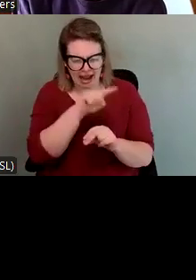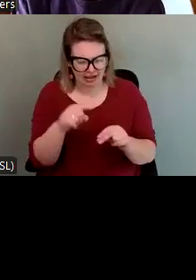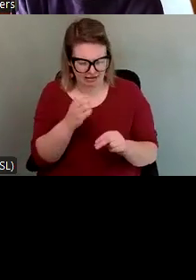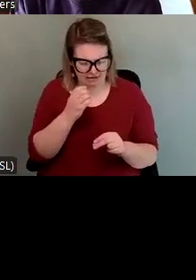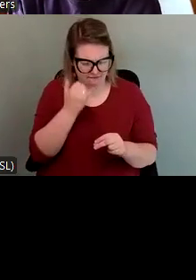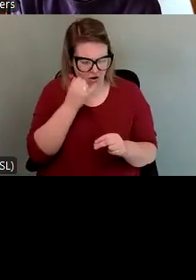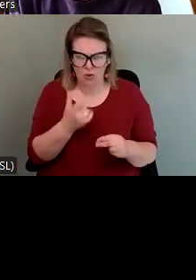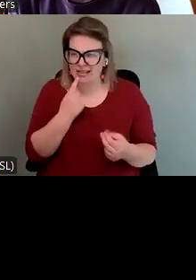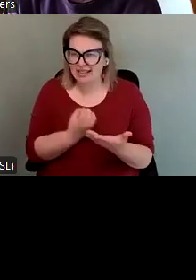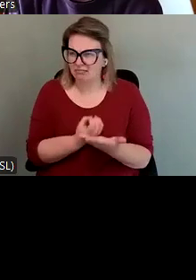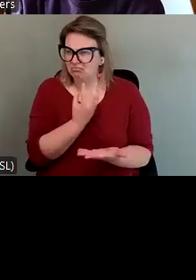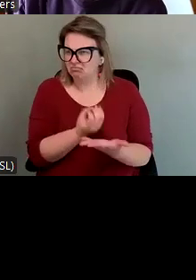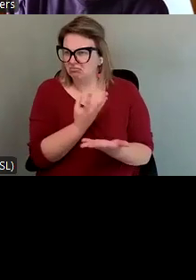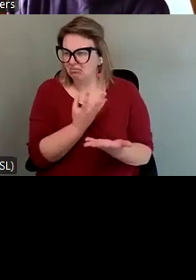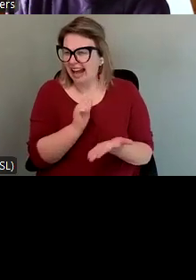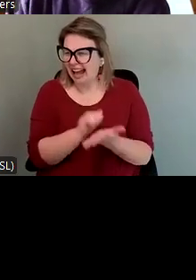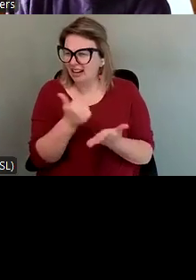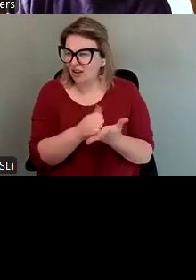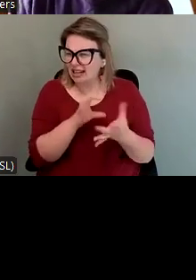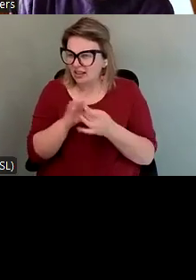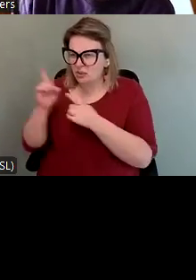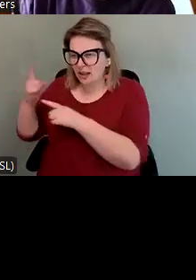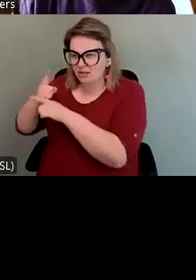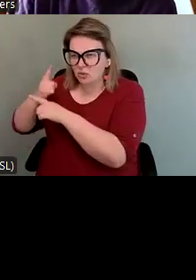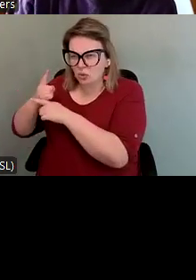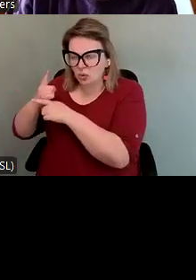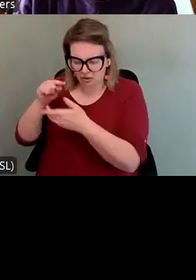for the thing you were talking about. My question to you is,